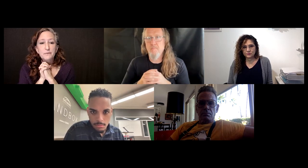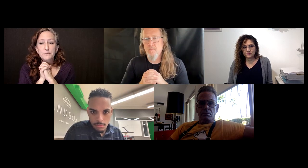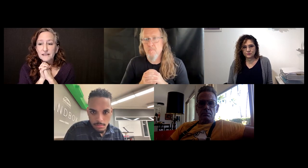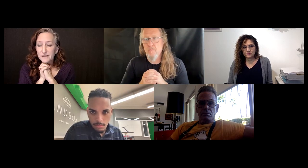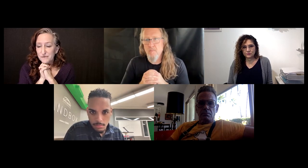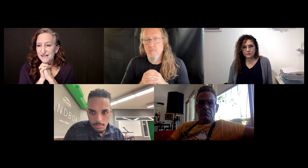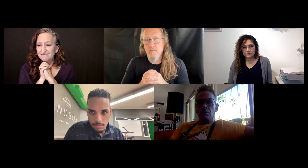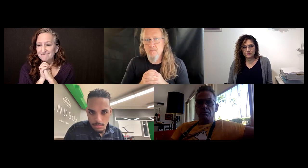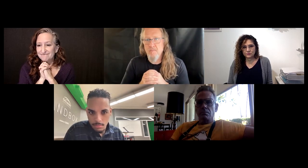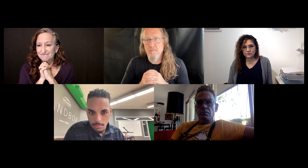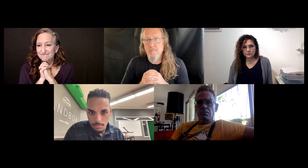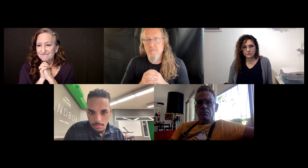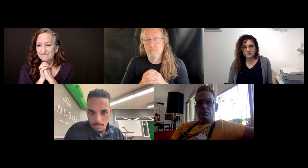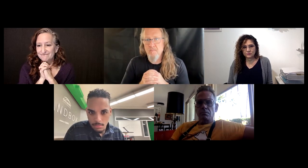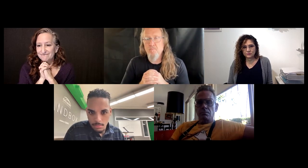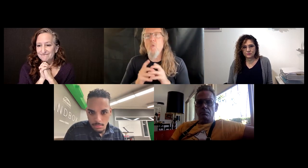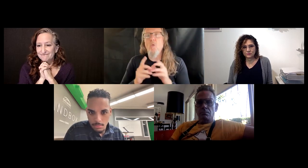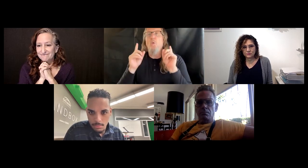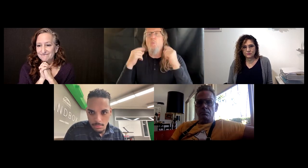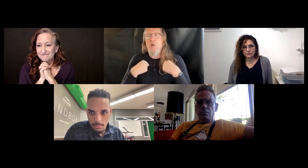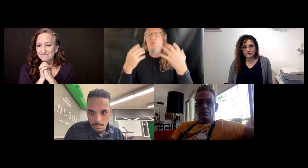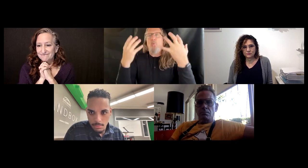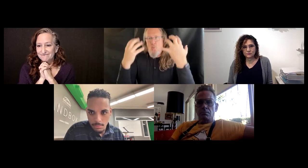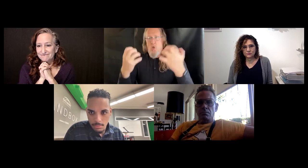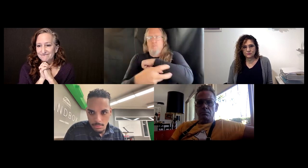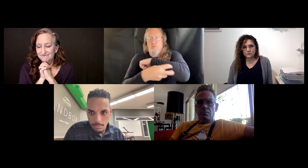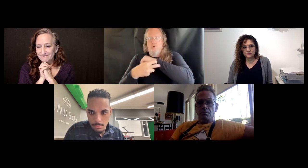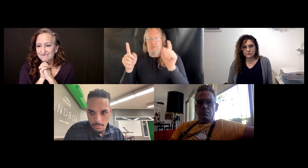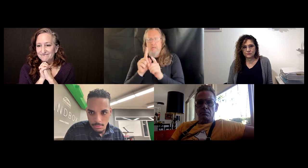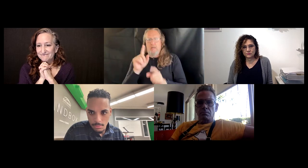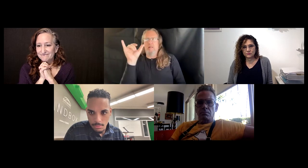But what we really want